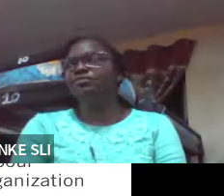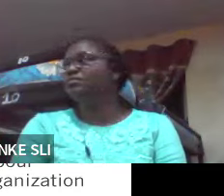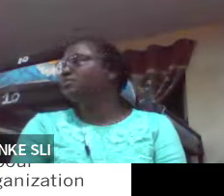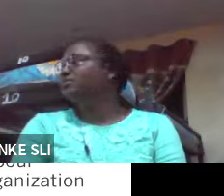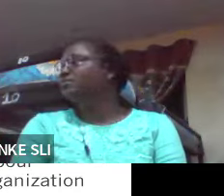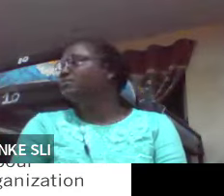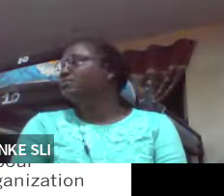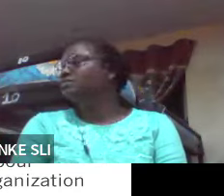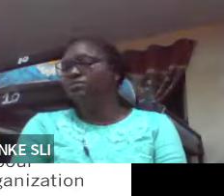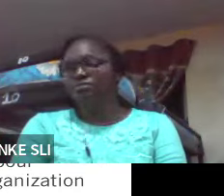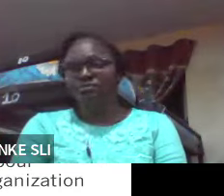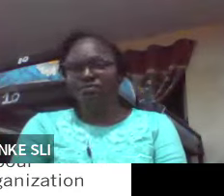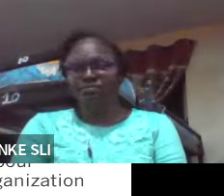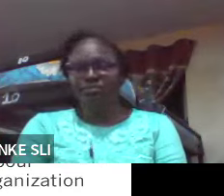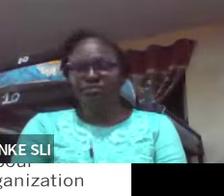Okeia Chizoba Precious: Pressure. Okay, one.